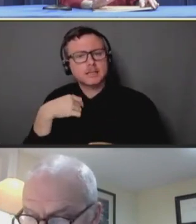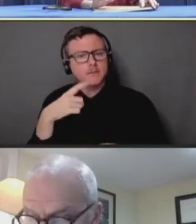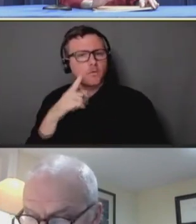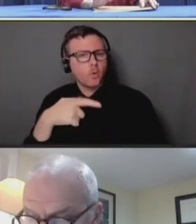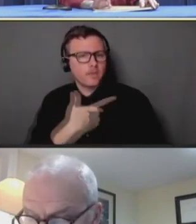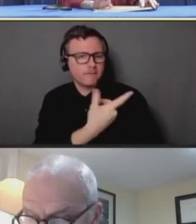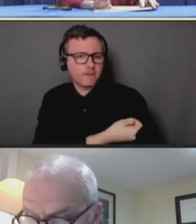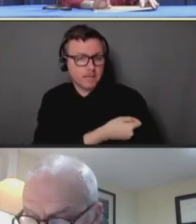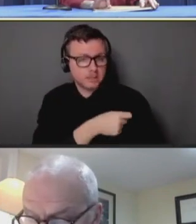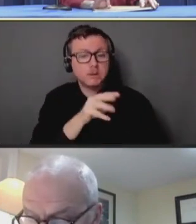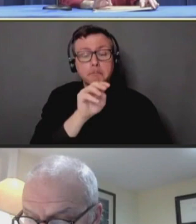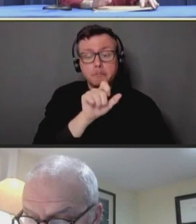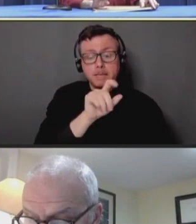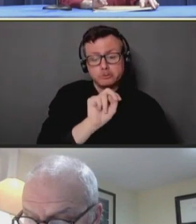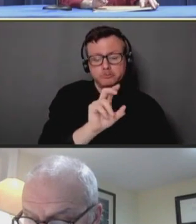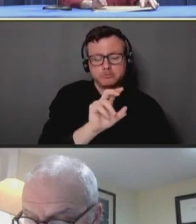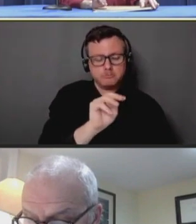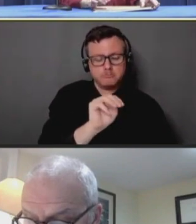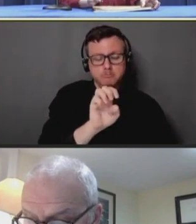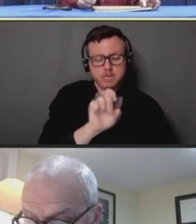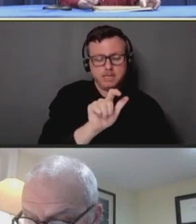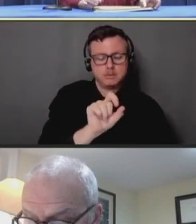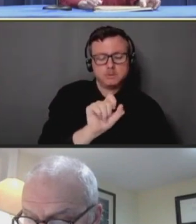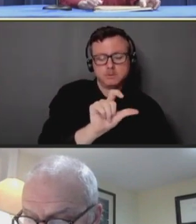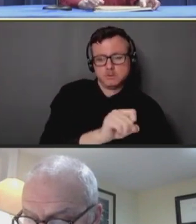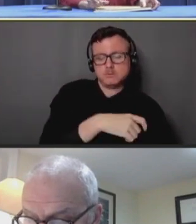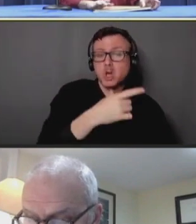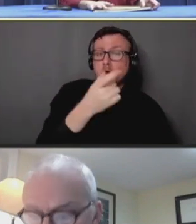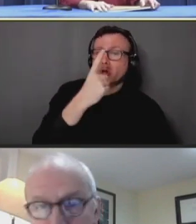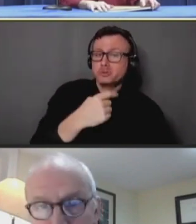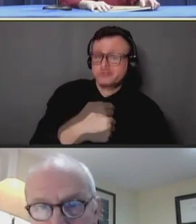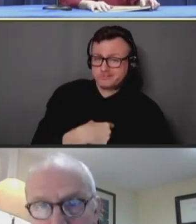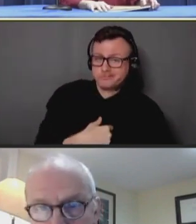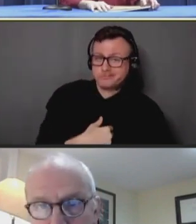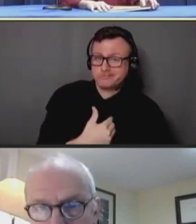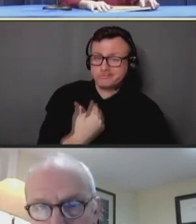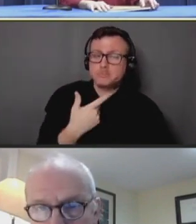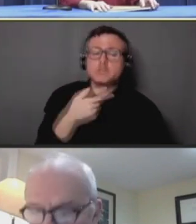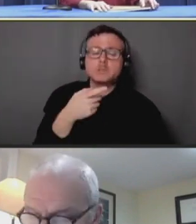And again, the problem is there is not one matriarch, if you want to call, in the community.